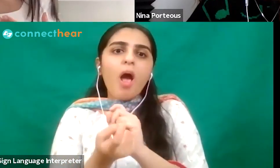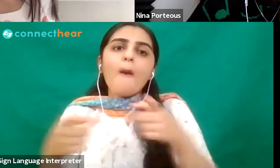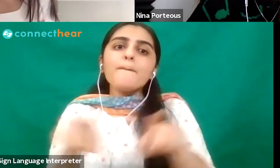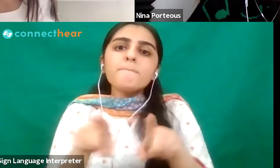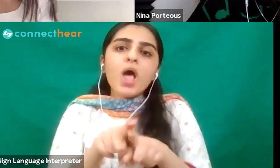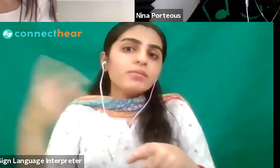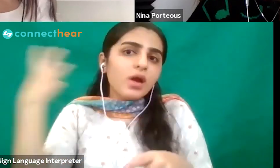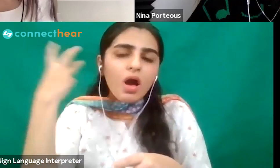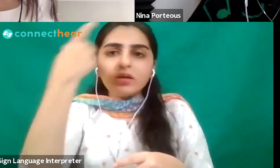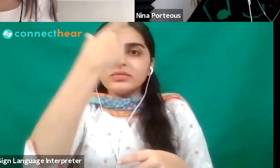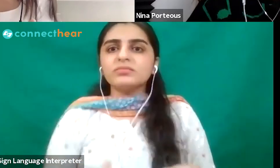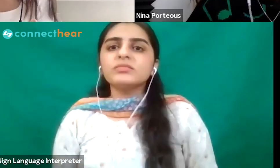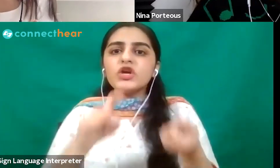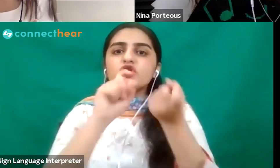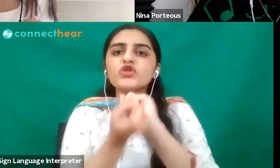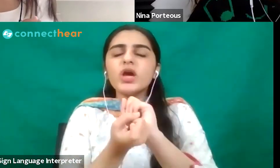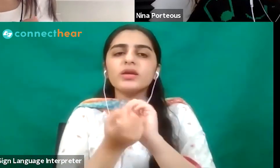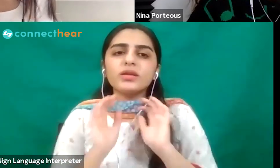it.